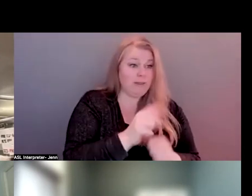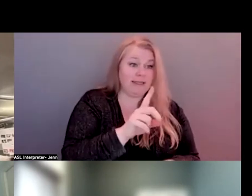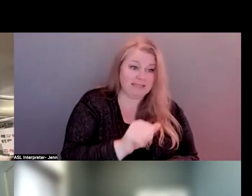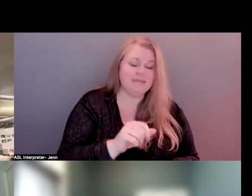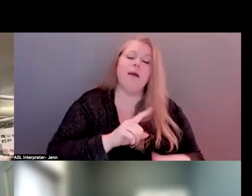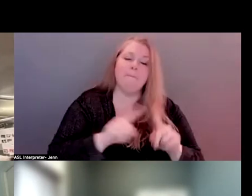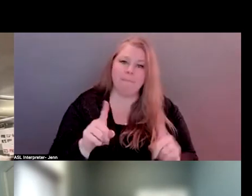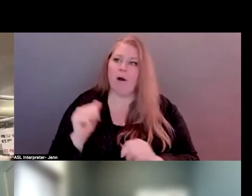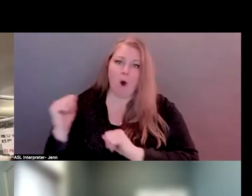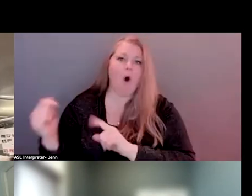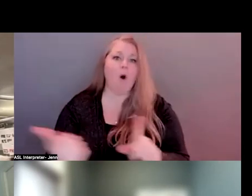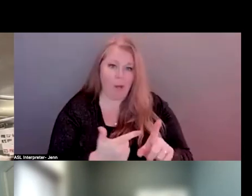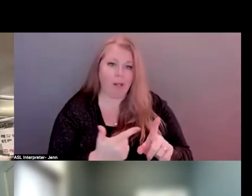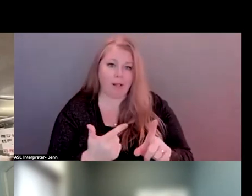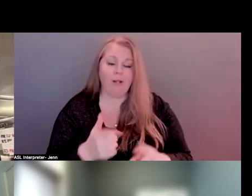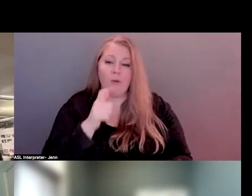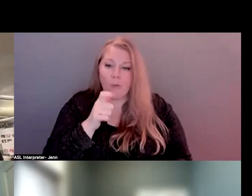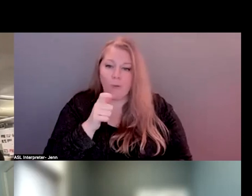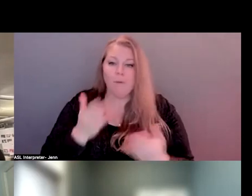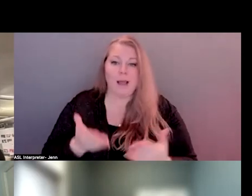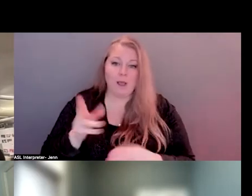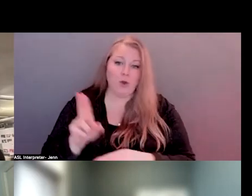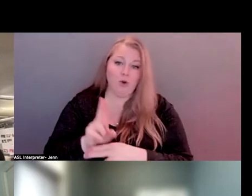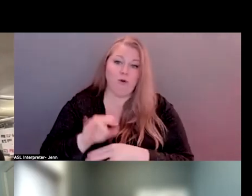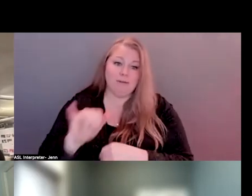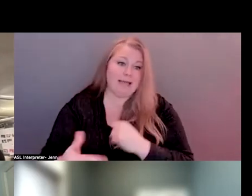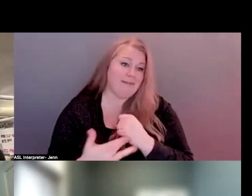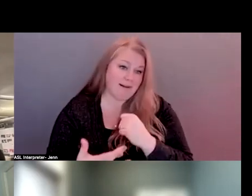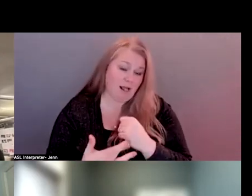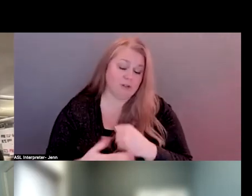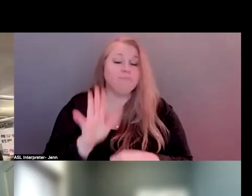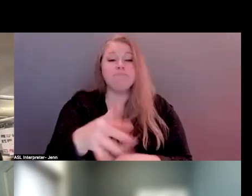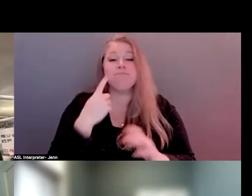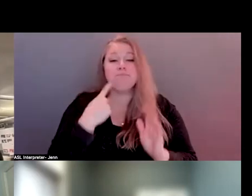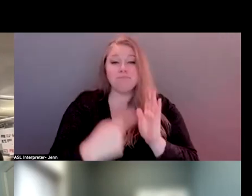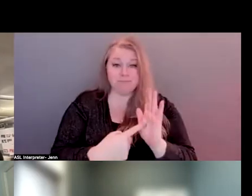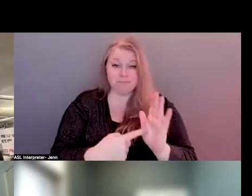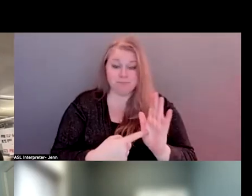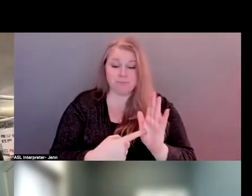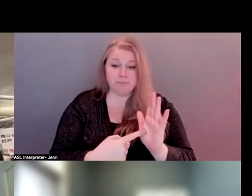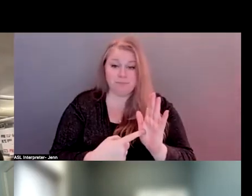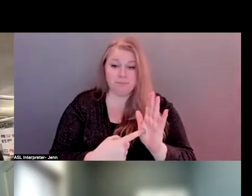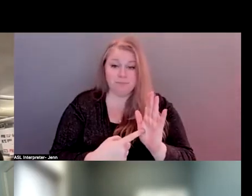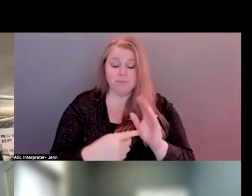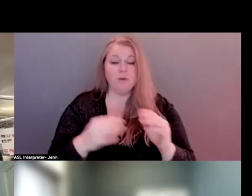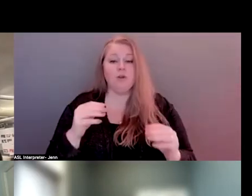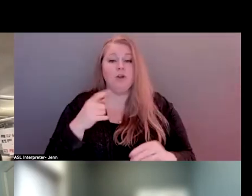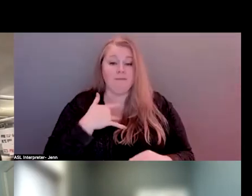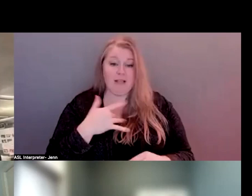everyone who may potentially use this technology. For example, if you think about the more conventional 2-D user interface, right